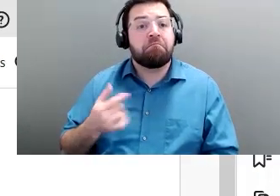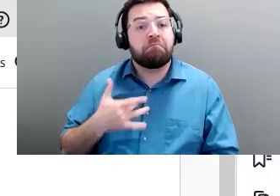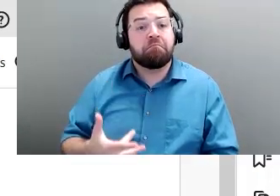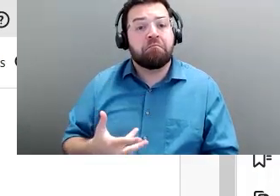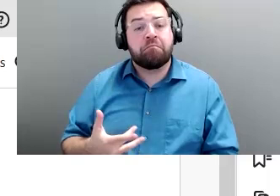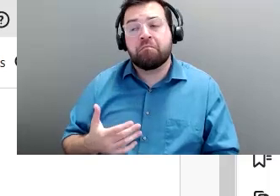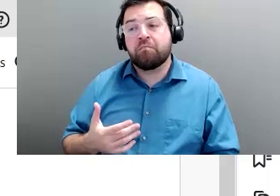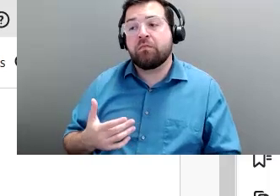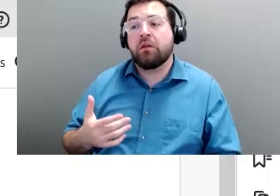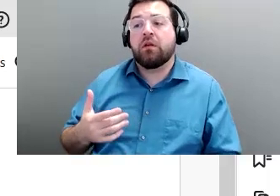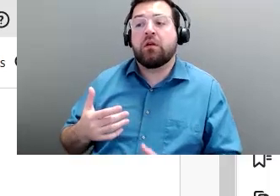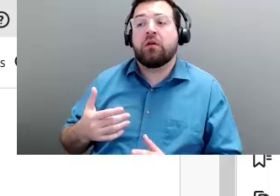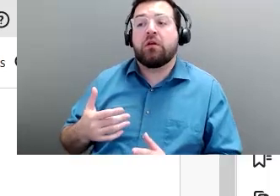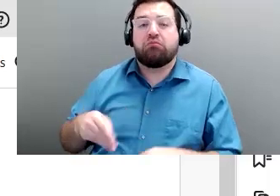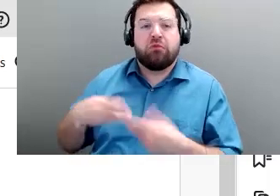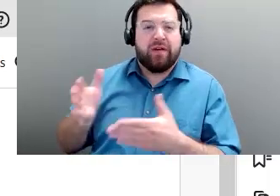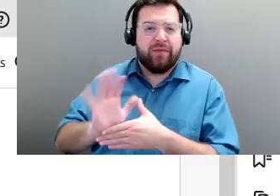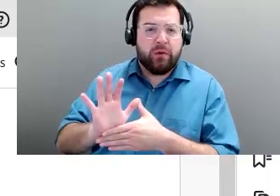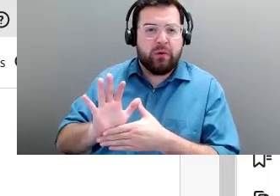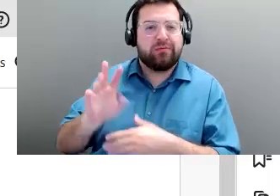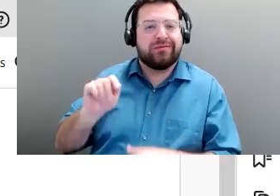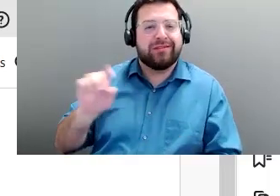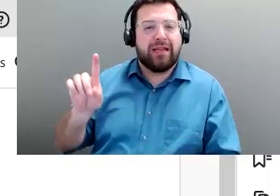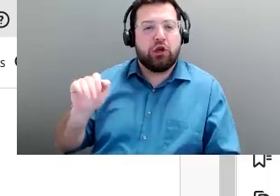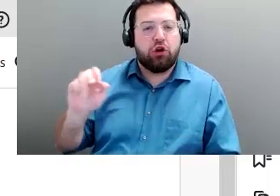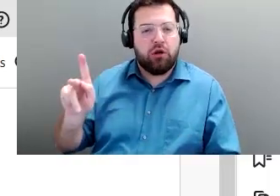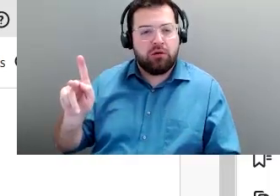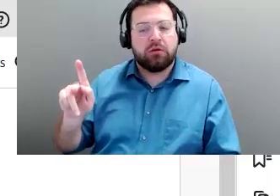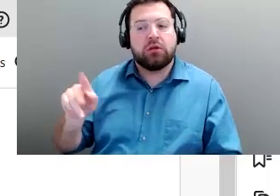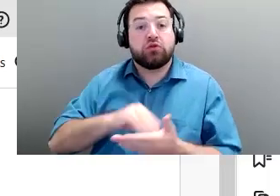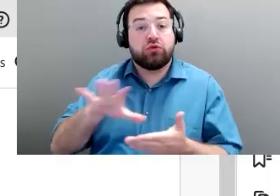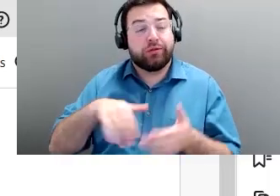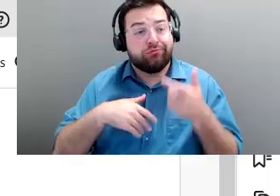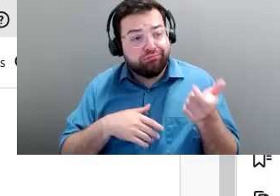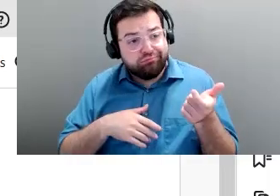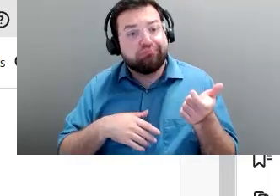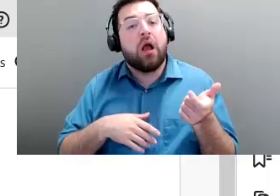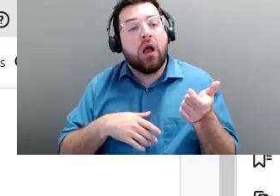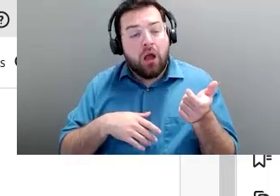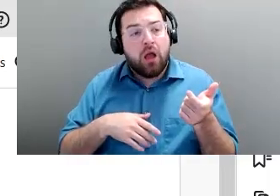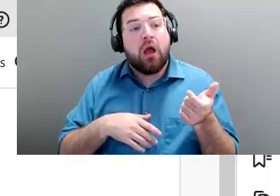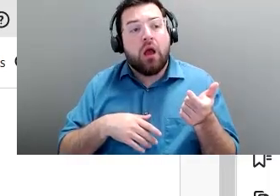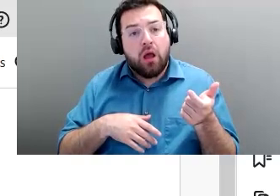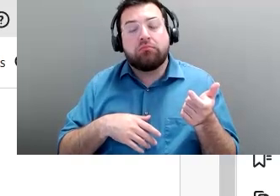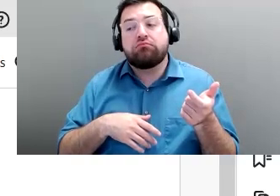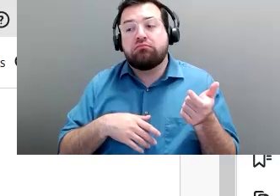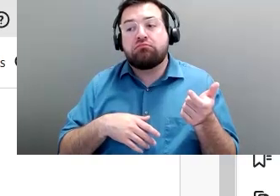watch a Ted Talk, and then and it's a discussion. And then in the discussion, they pick out, one detail,